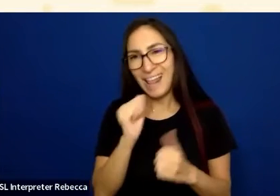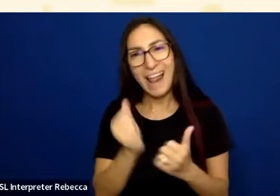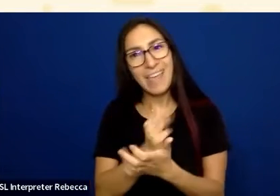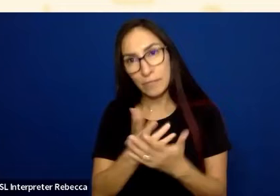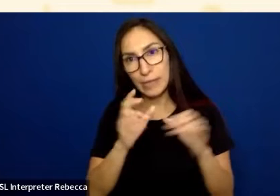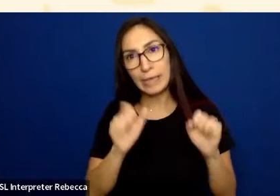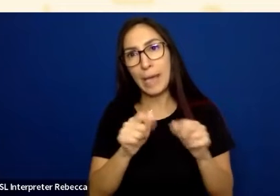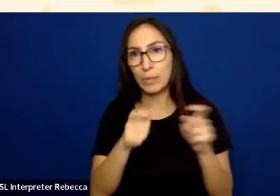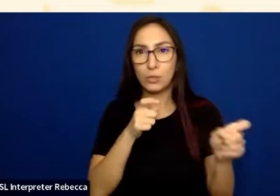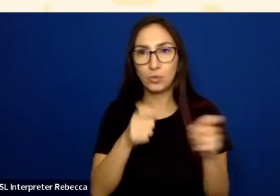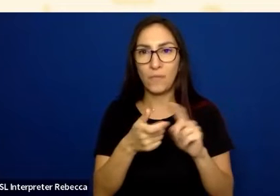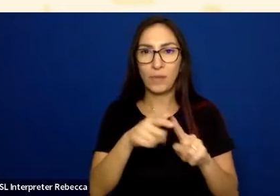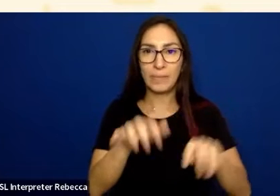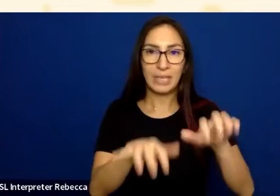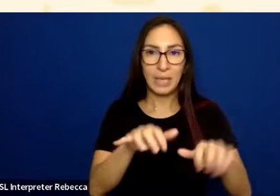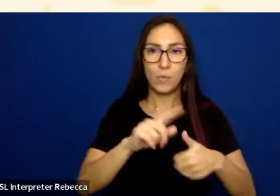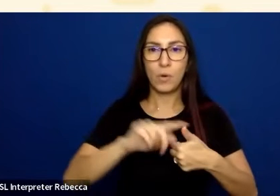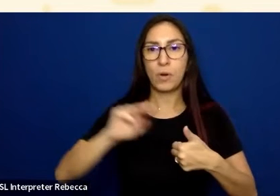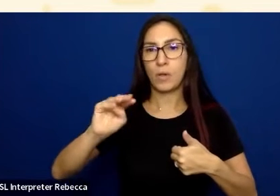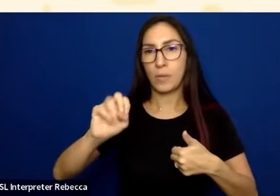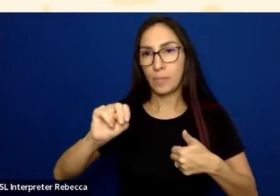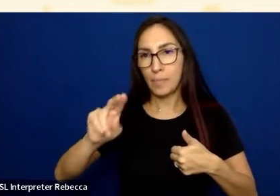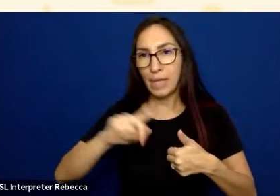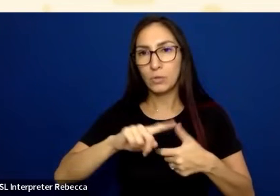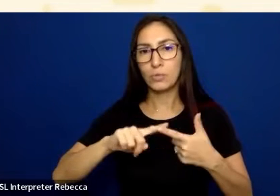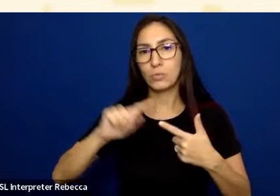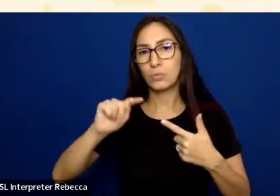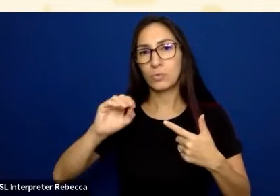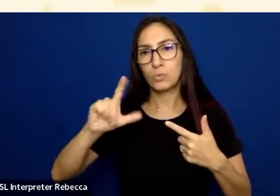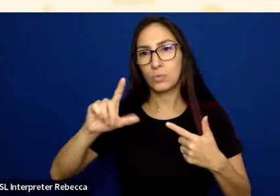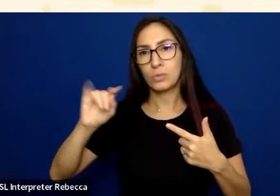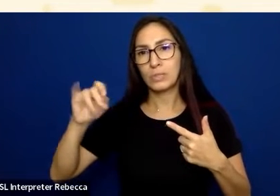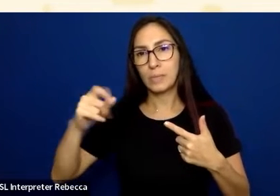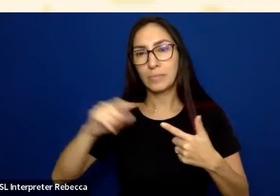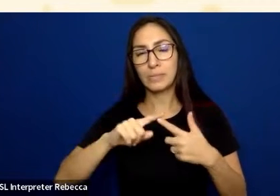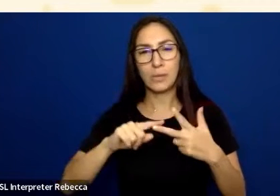Menus, tooltips, sliders, you can not interact with them with a keyboard.